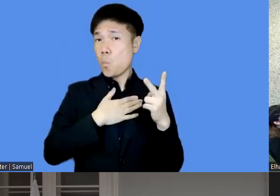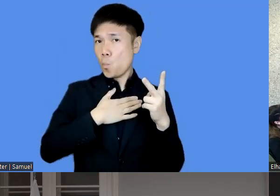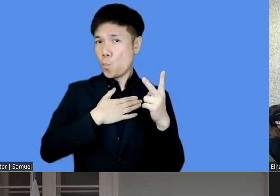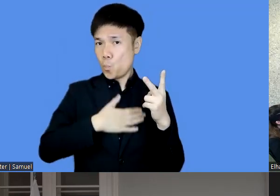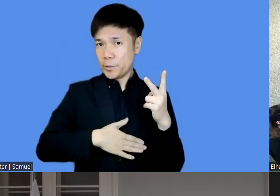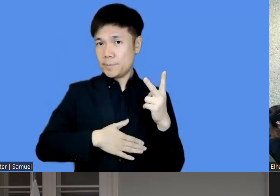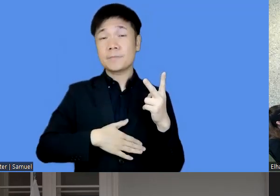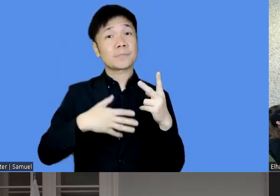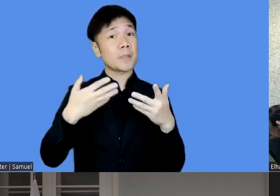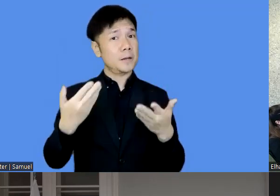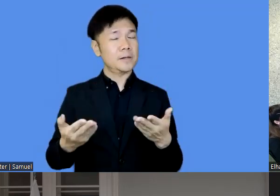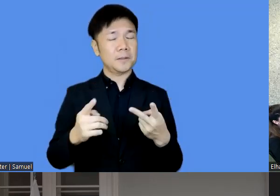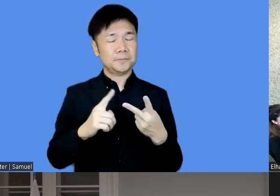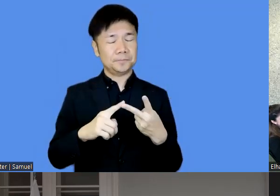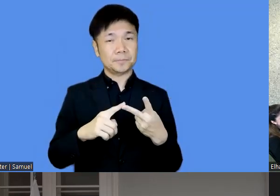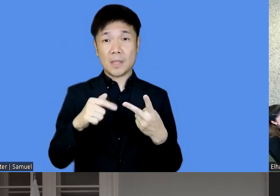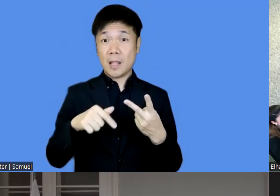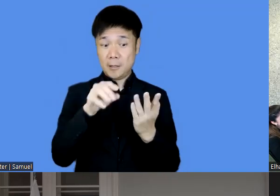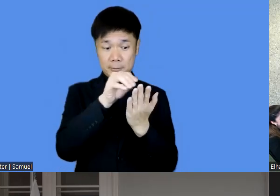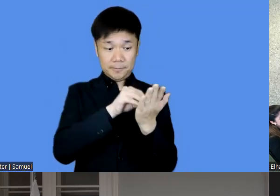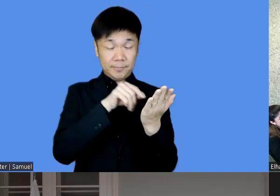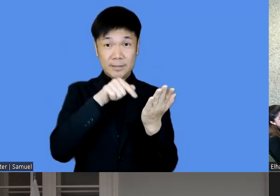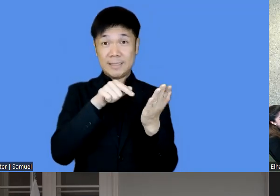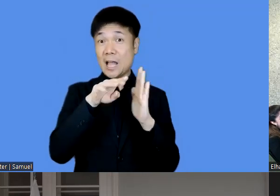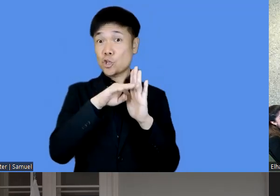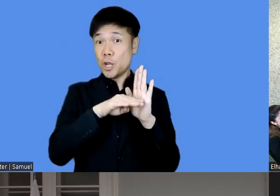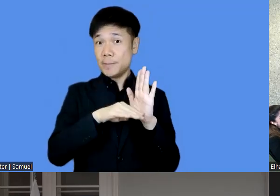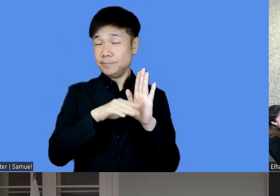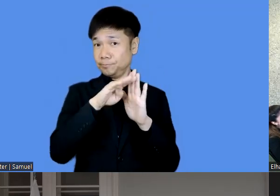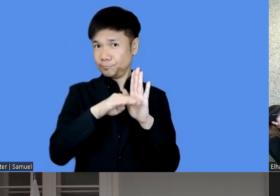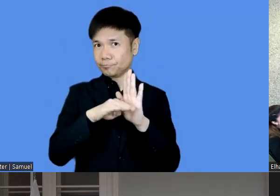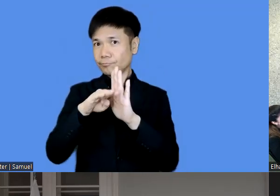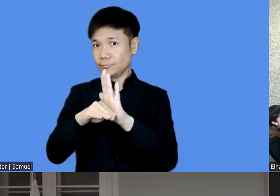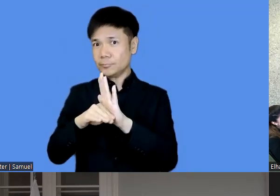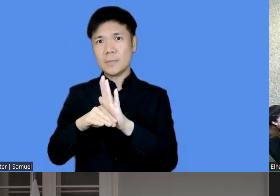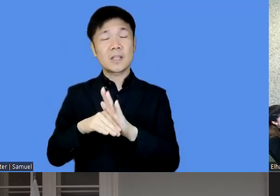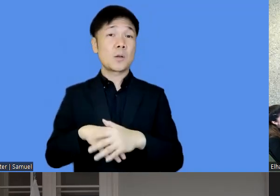kept that in the agenda were that of course we don't have someone to talk about that,